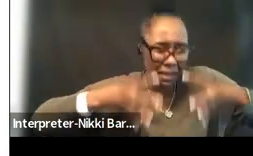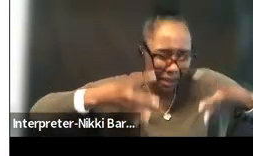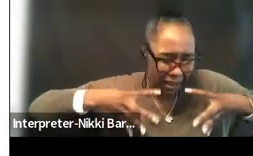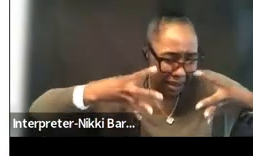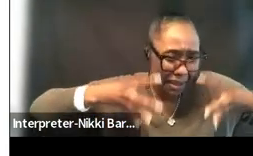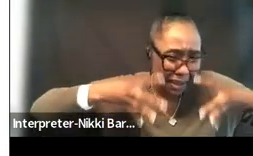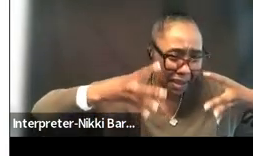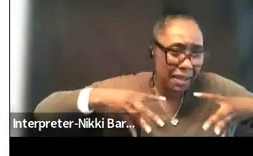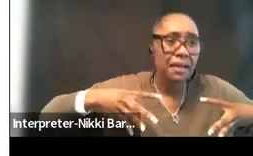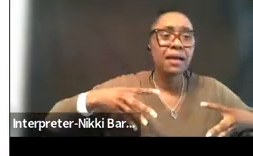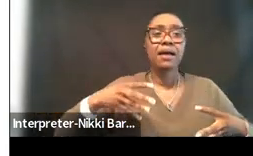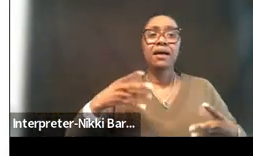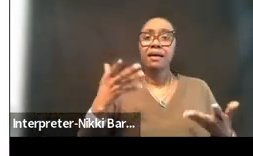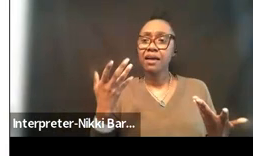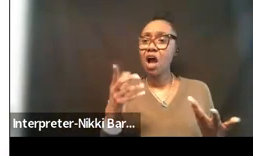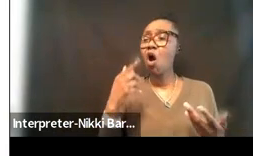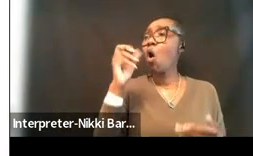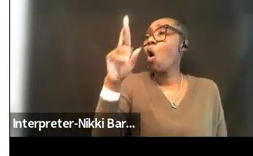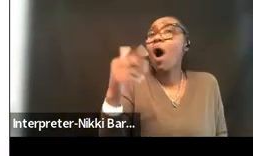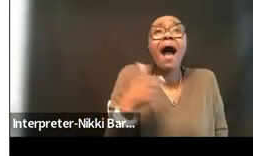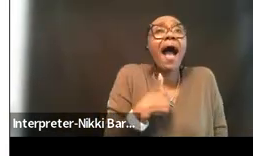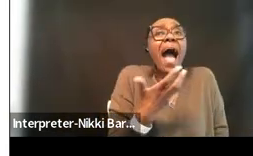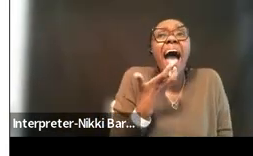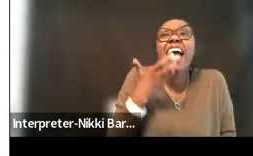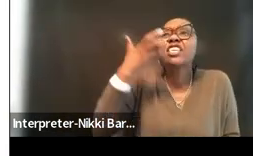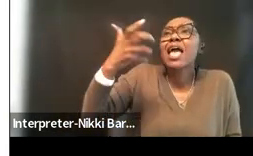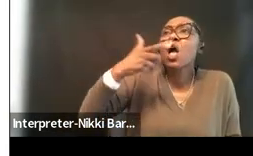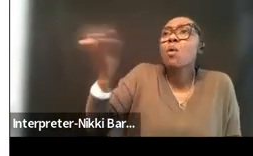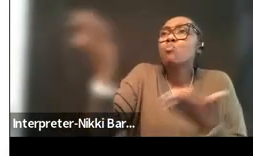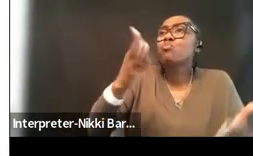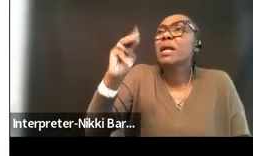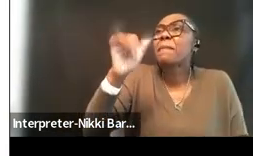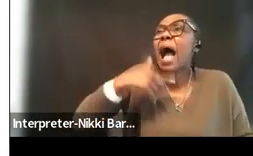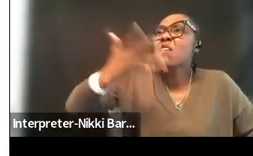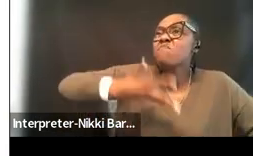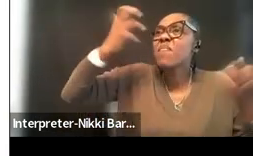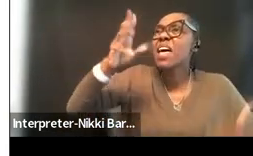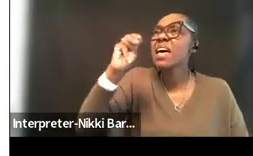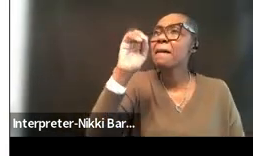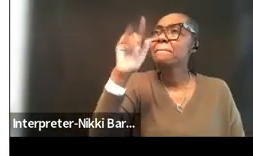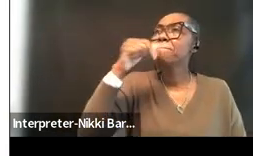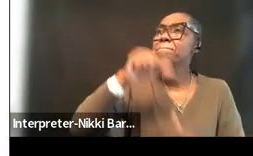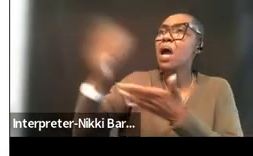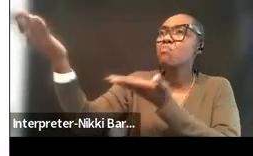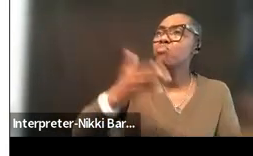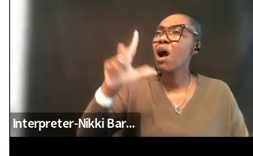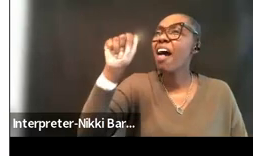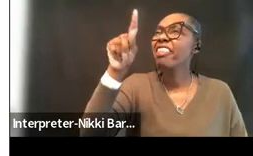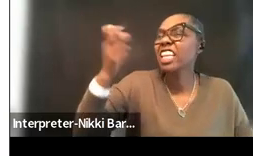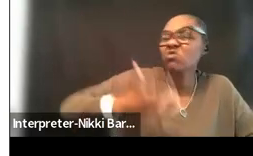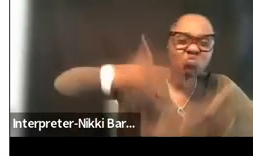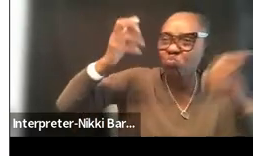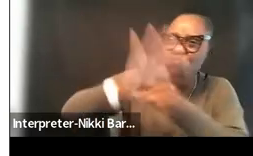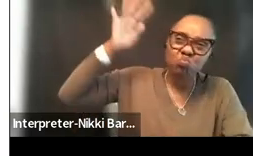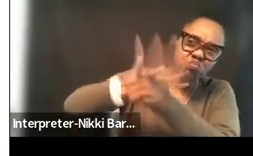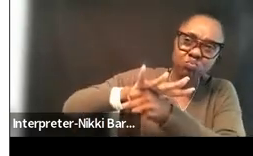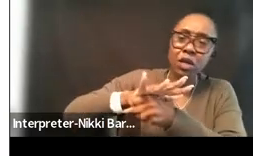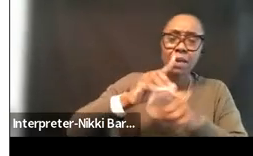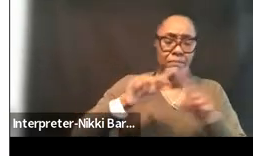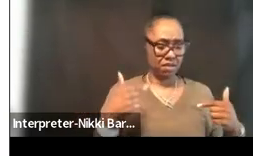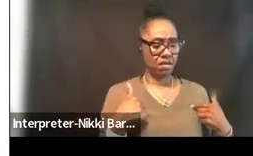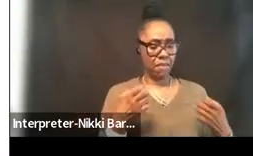I yelled at my mail carrier. I was so angry that the male was late and feeling like this is so not them and the emotions were so uncontrollable.